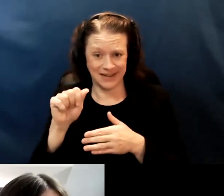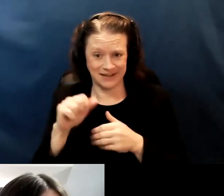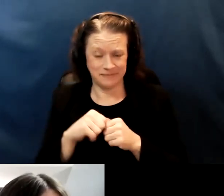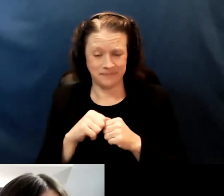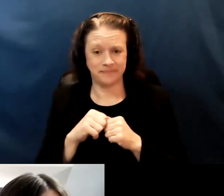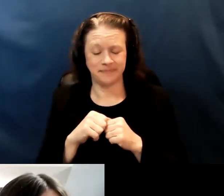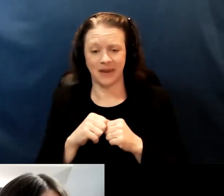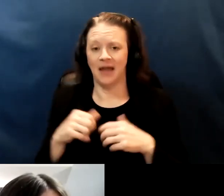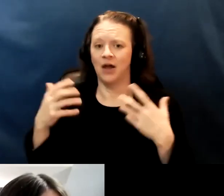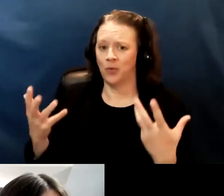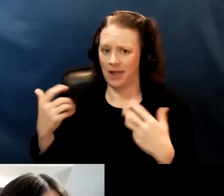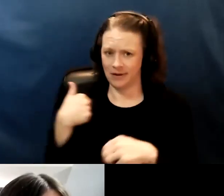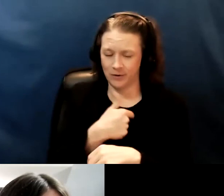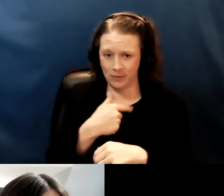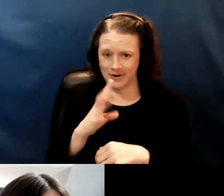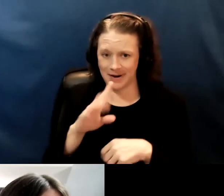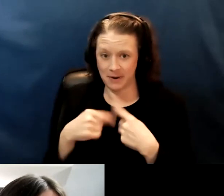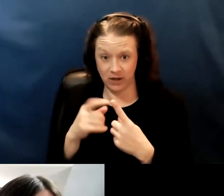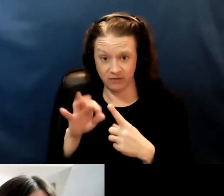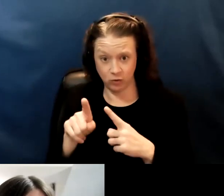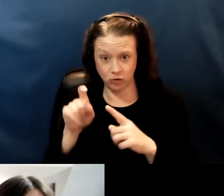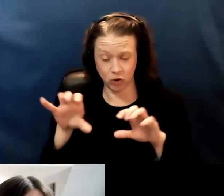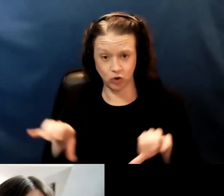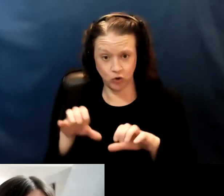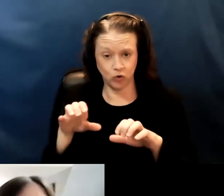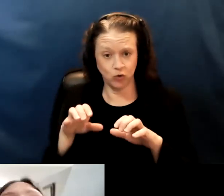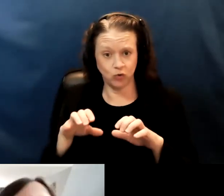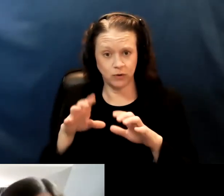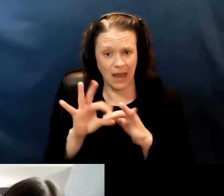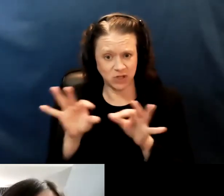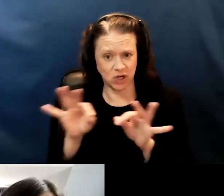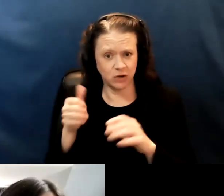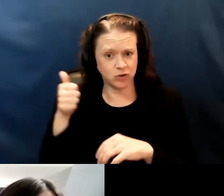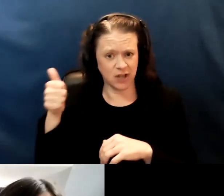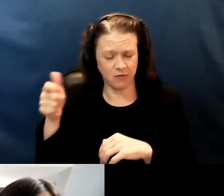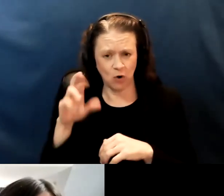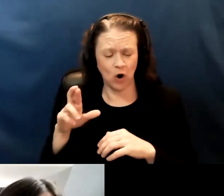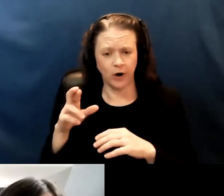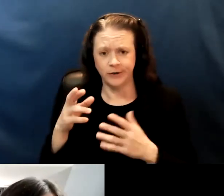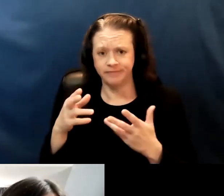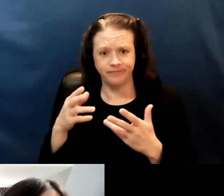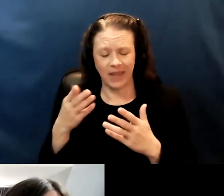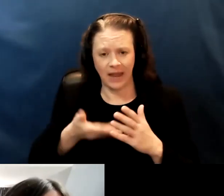talking about, you know, if you should do it yourself versus hire someone. And I think it depends on the context has been my